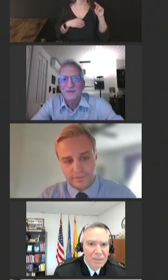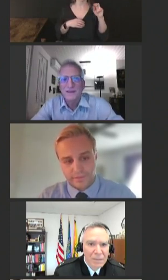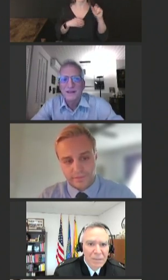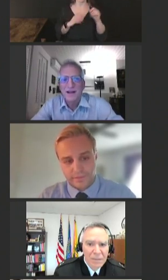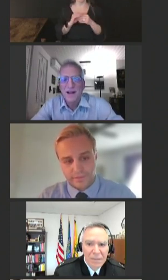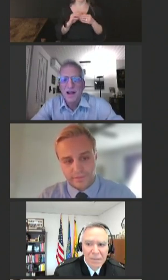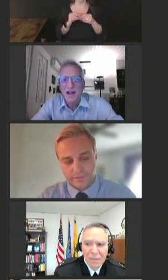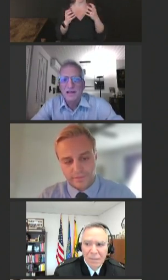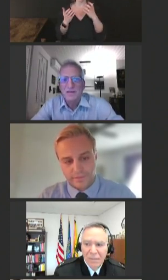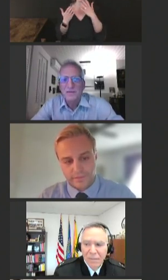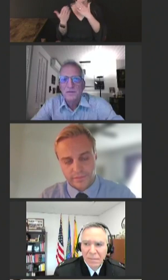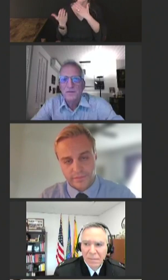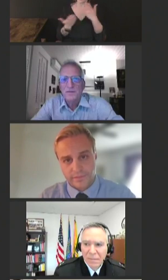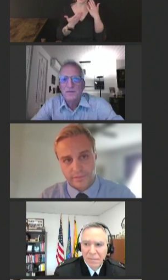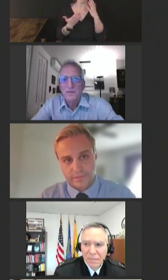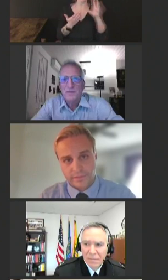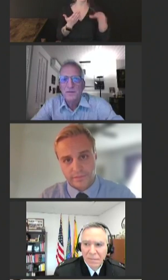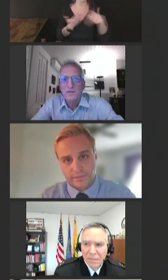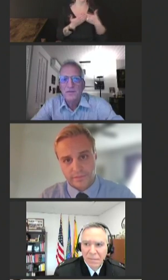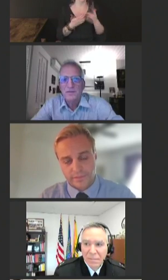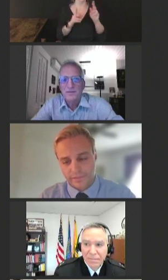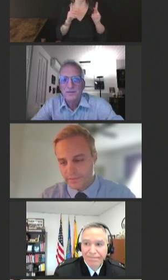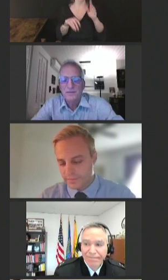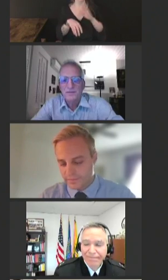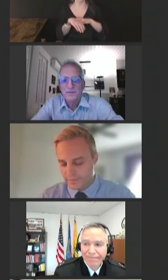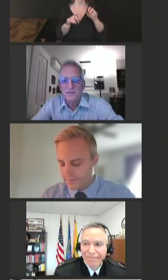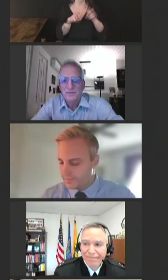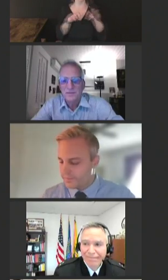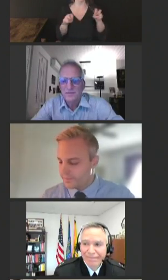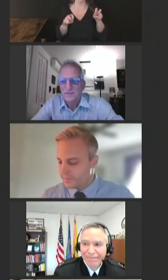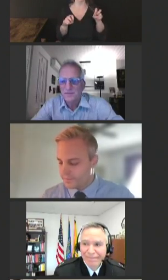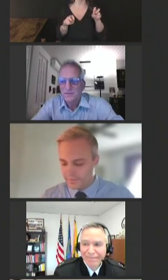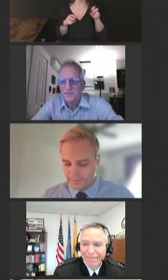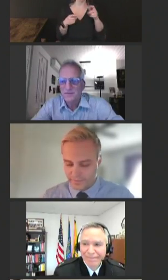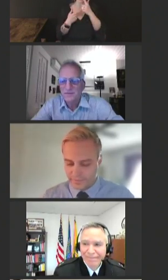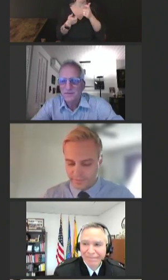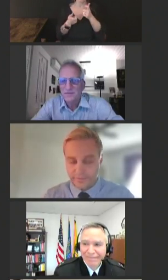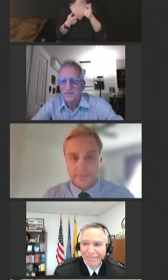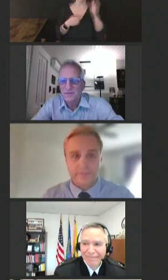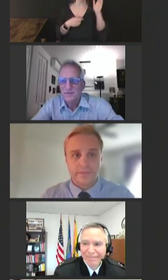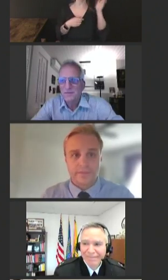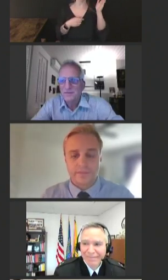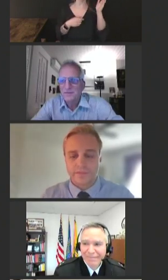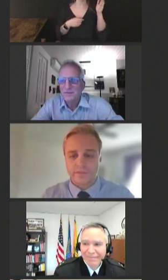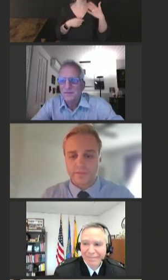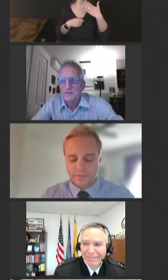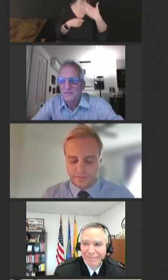interesting presentations and some great questions and comments. I apologize to Dr.